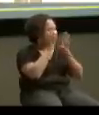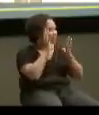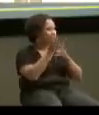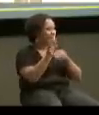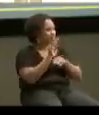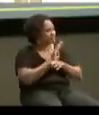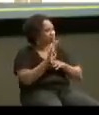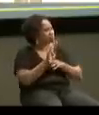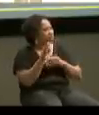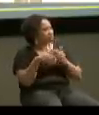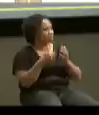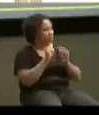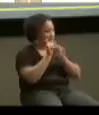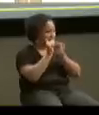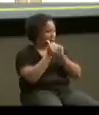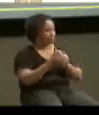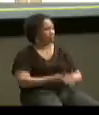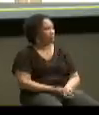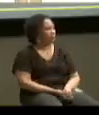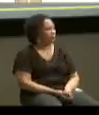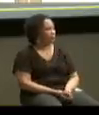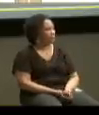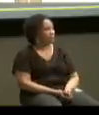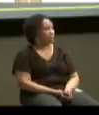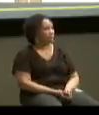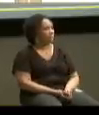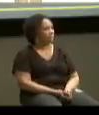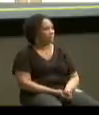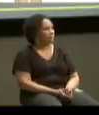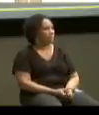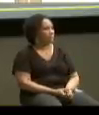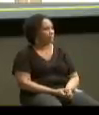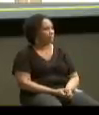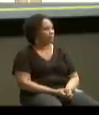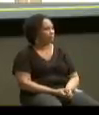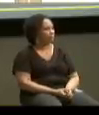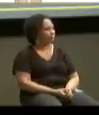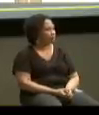SUPPORTING AMERICAN INNOVATION, ENTREPRENEUR.